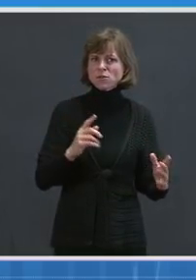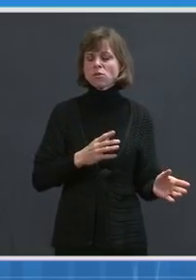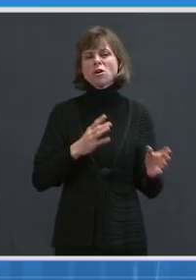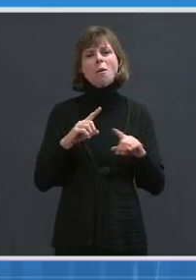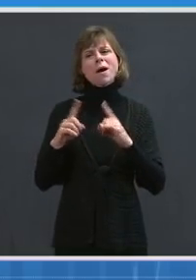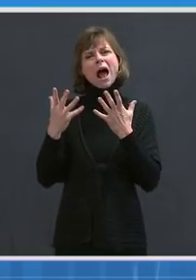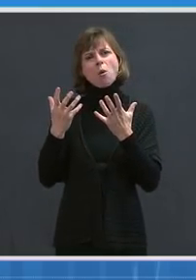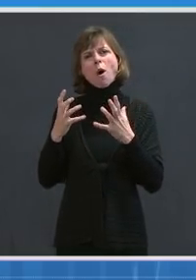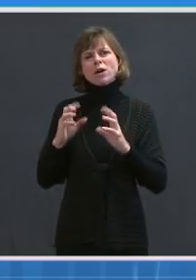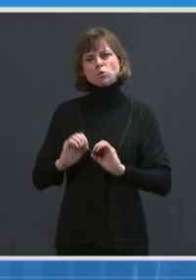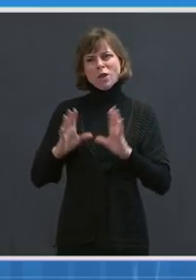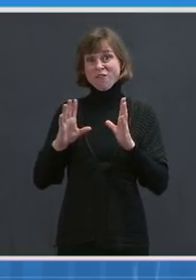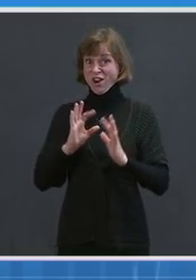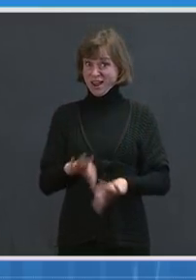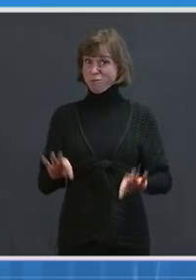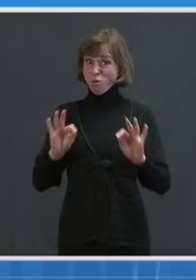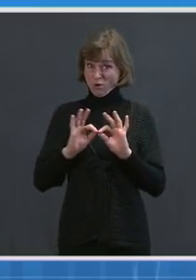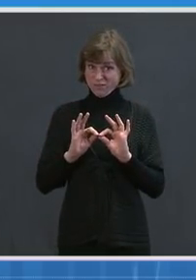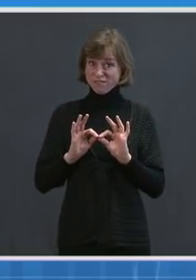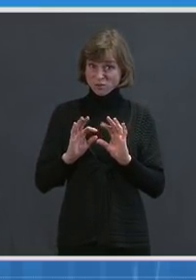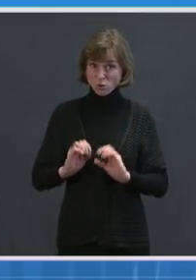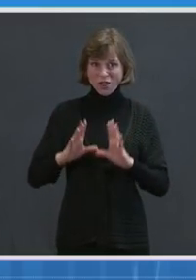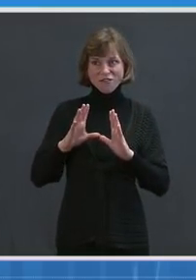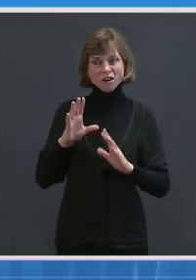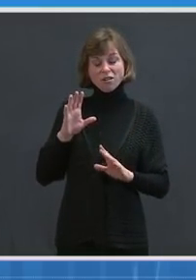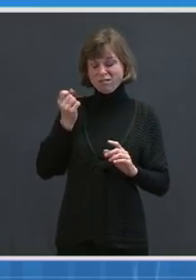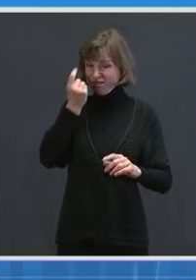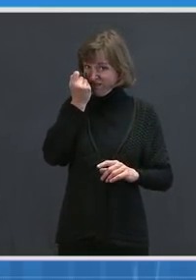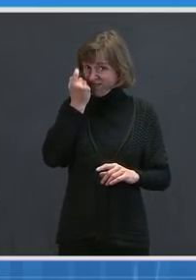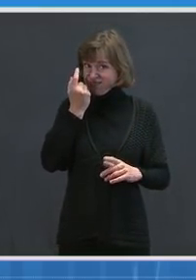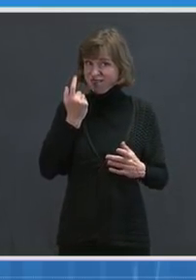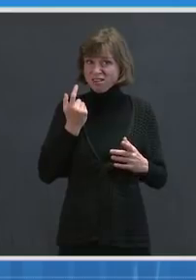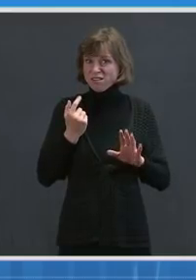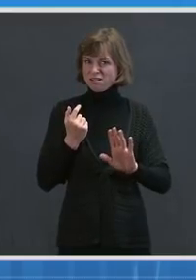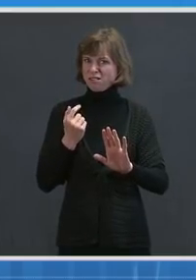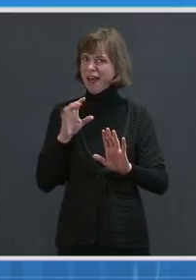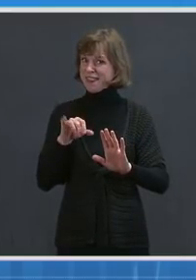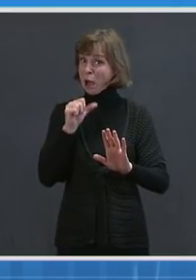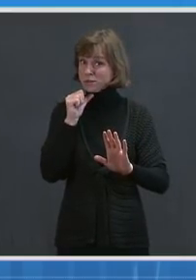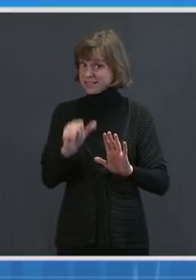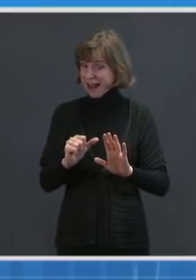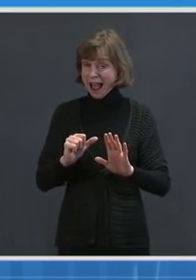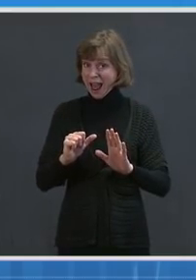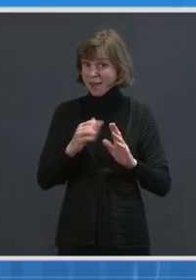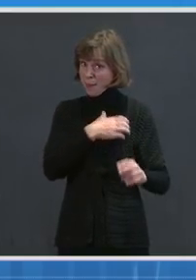that that was not actually the mayor's intent, and that was not the mayor's comment.